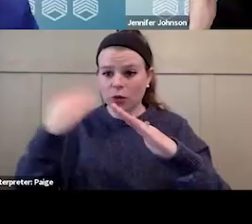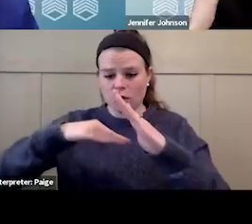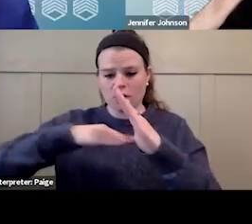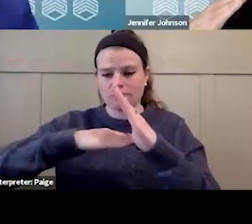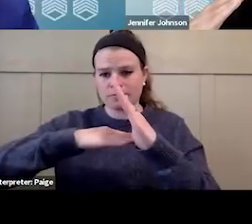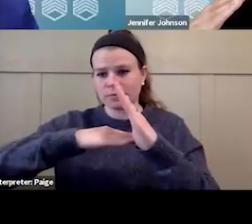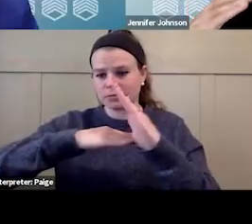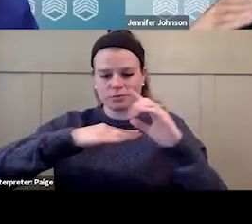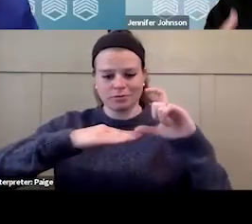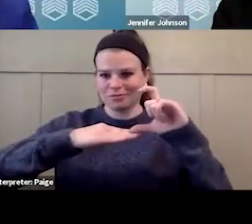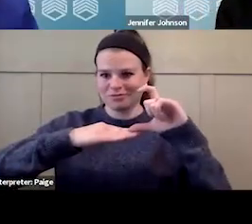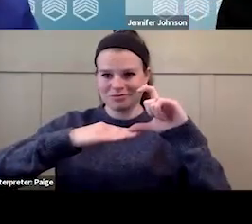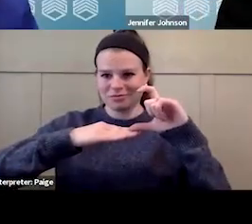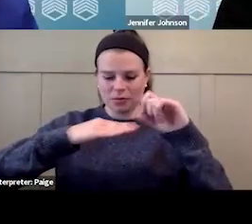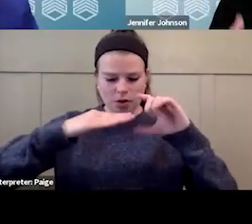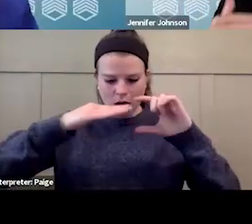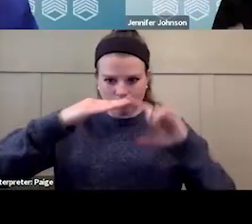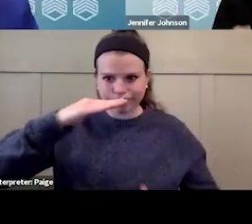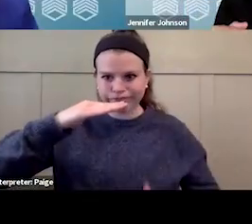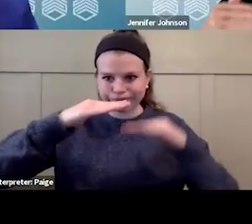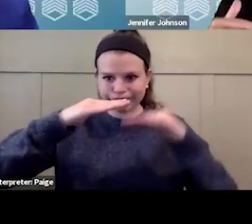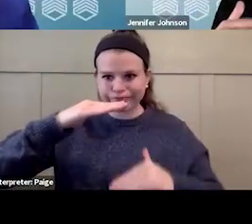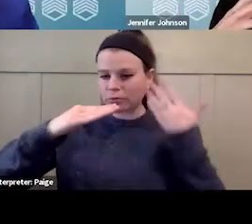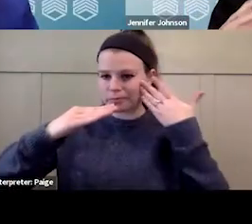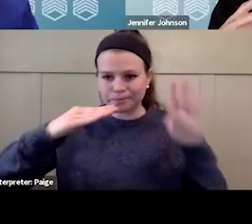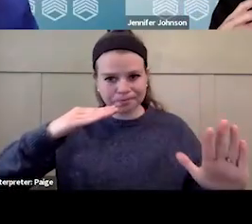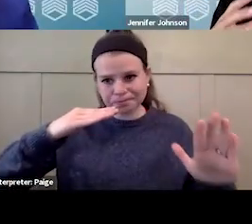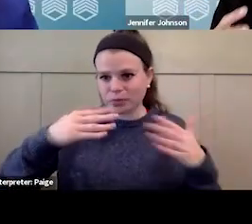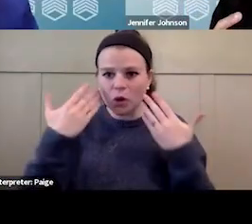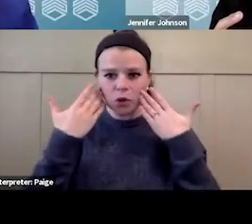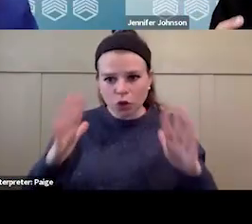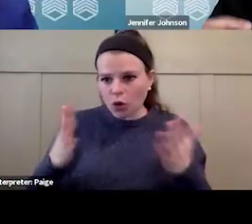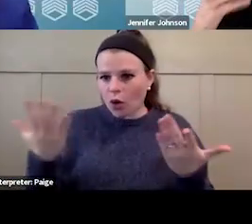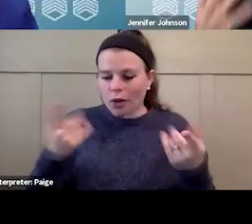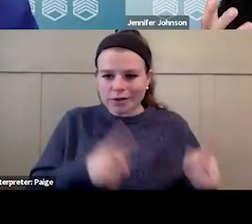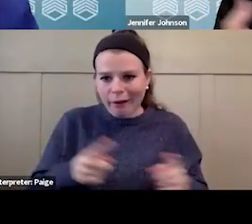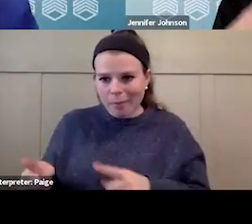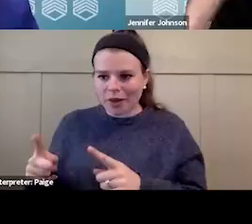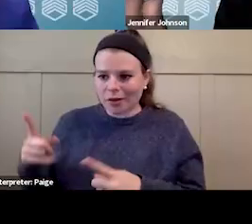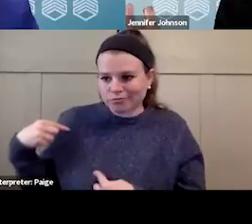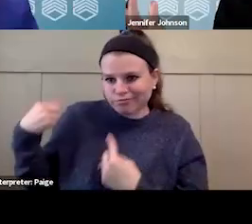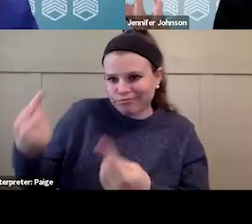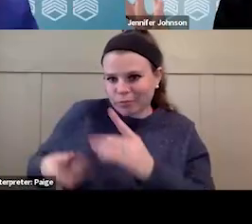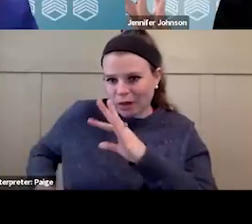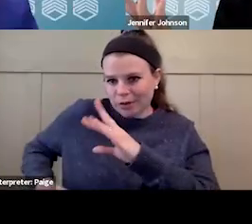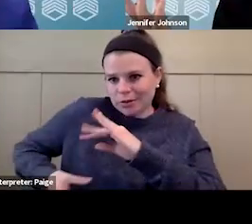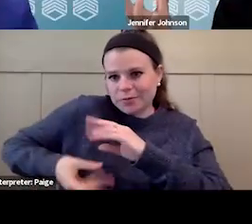We do not know everything that has led up to a person coming into court and having a behavioral crisis.